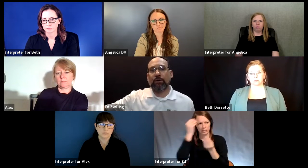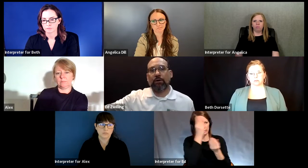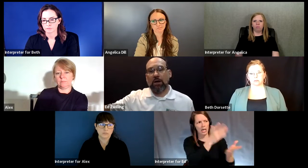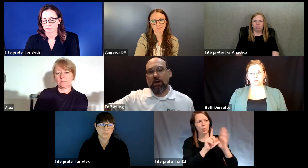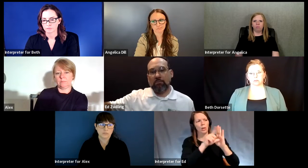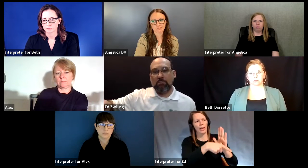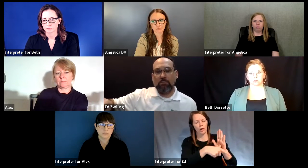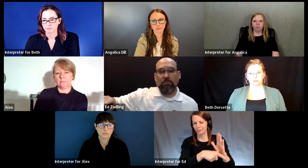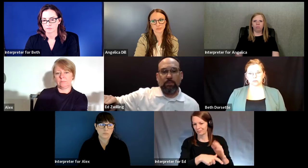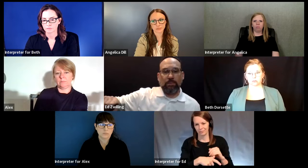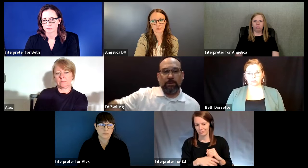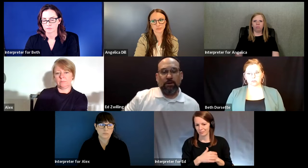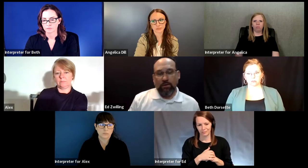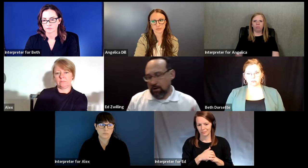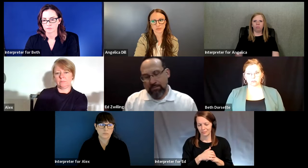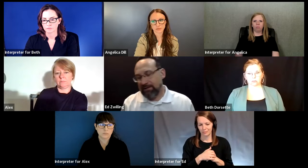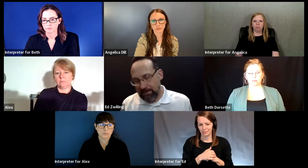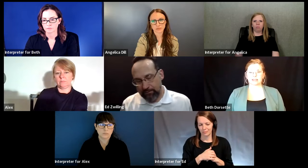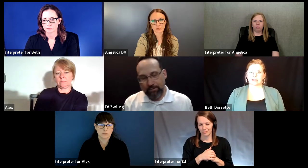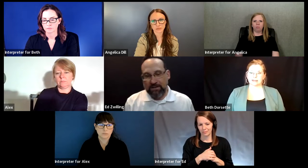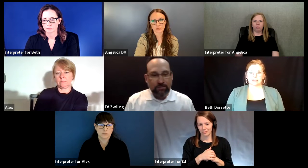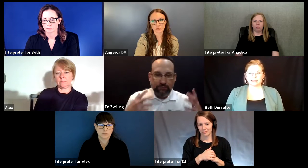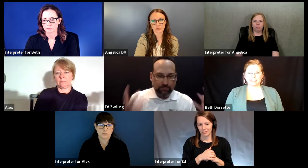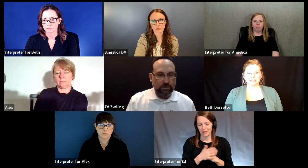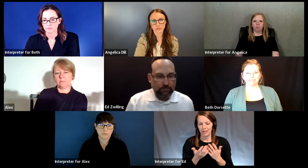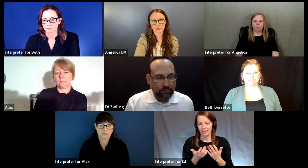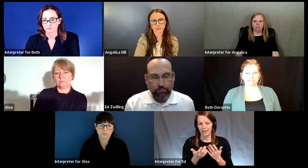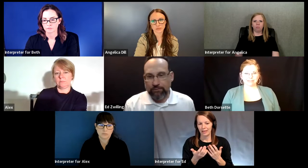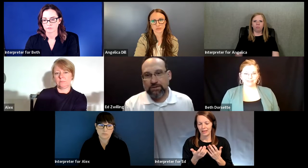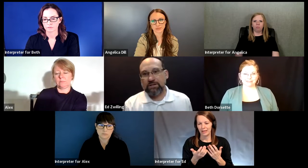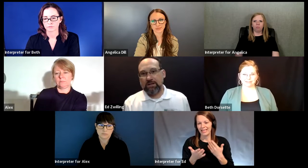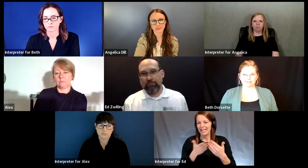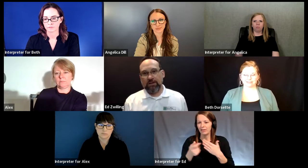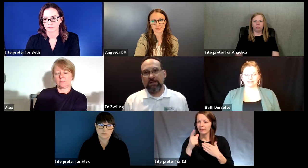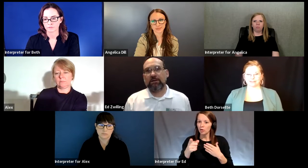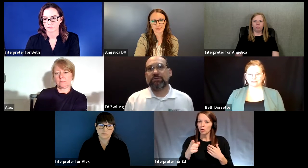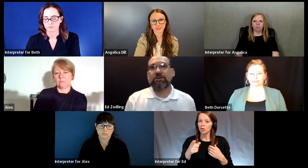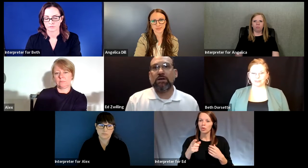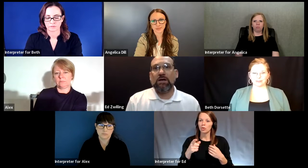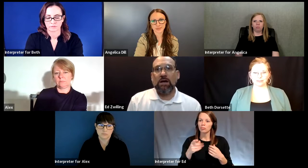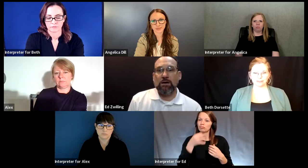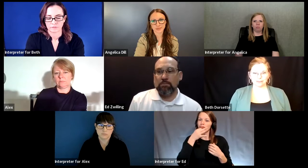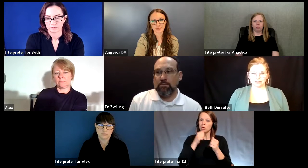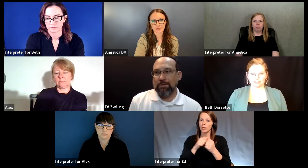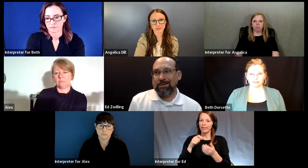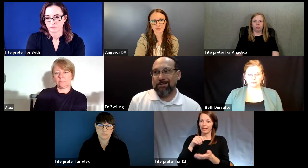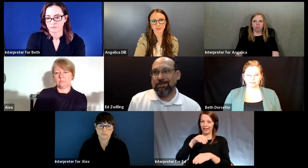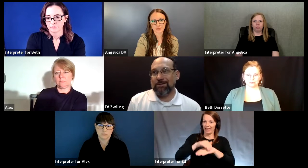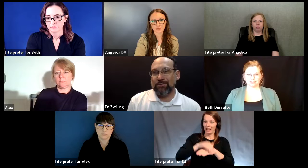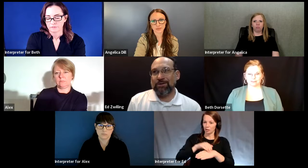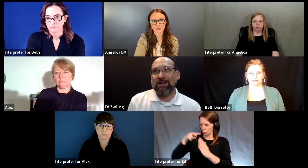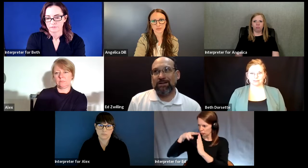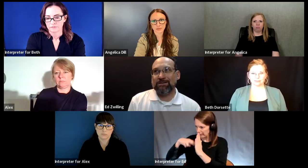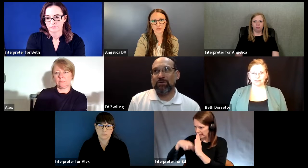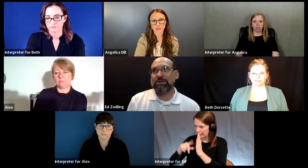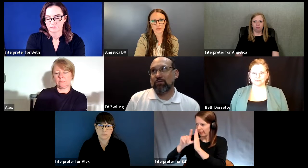So I mean, even if you're very proficient in written English, you're not in a situation